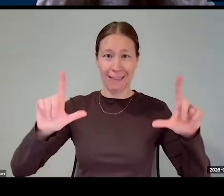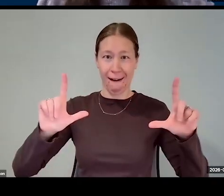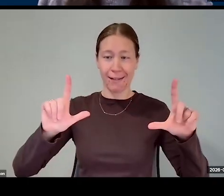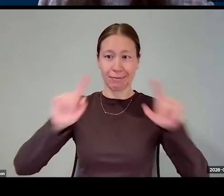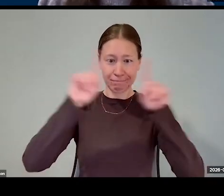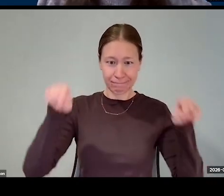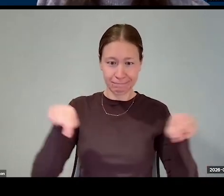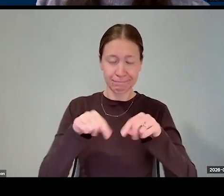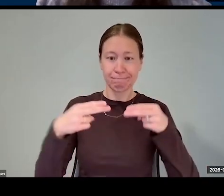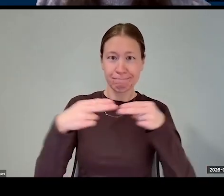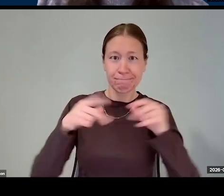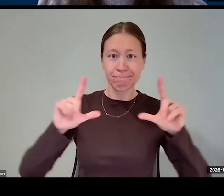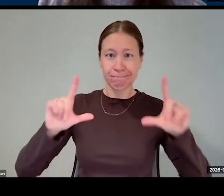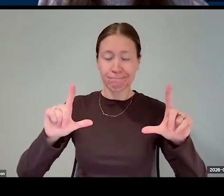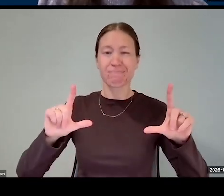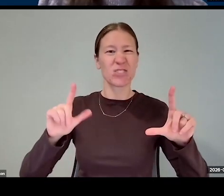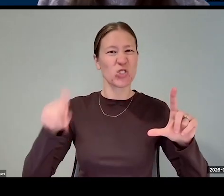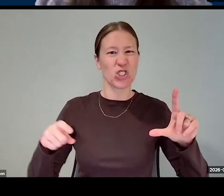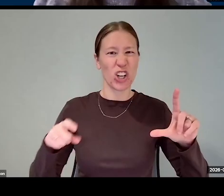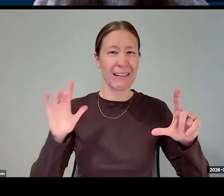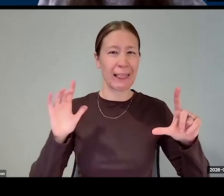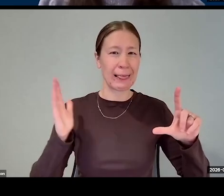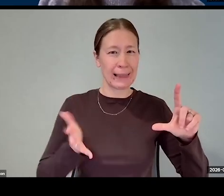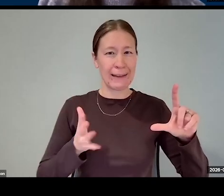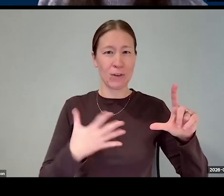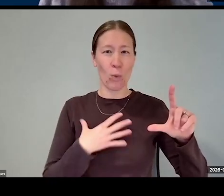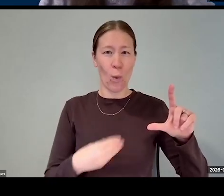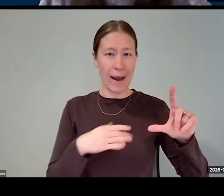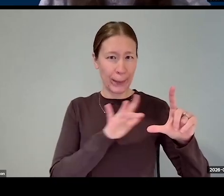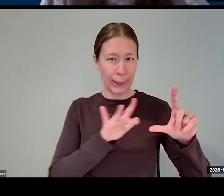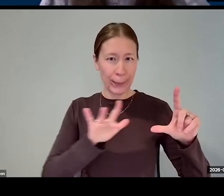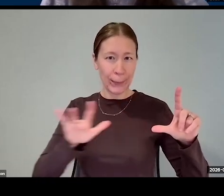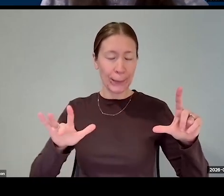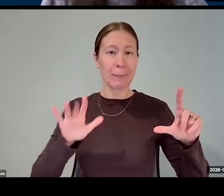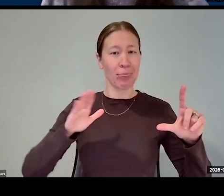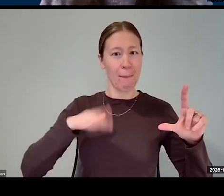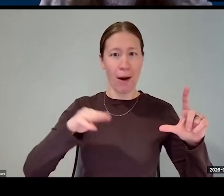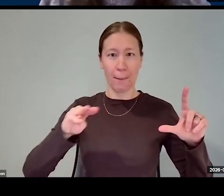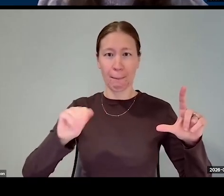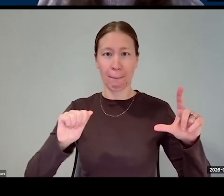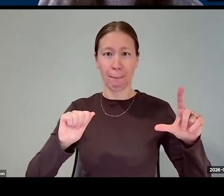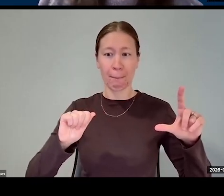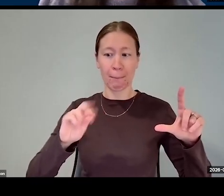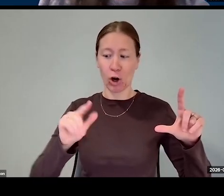So this is a good design practice in general. You don't wanna cram too much onto your slide and then no one can read it.